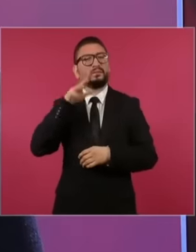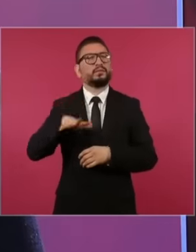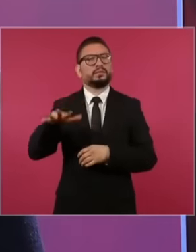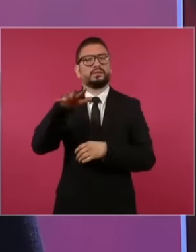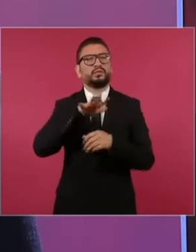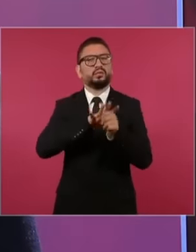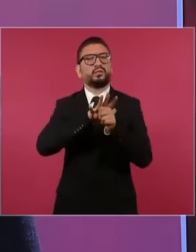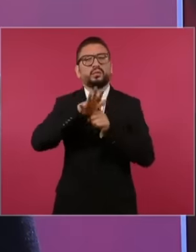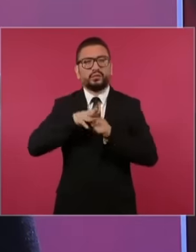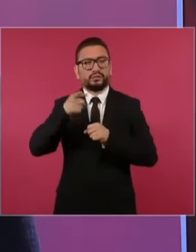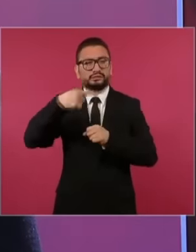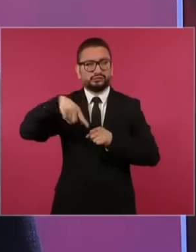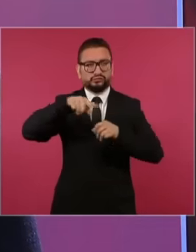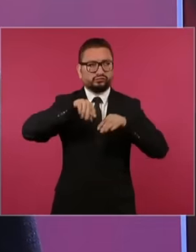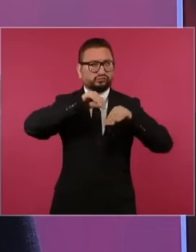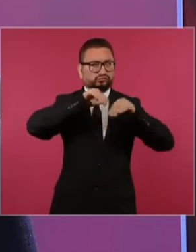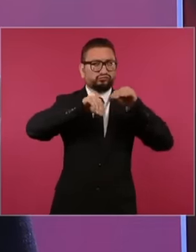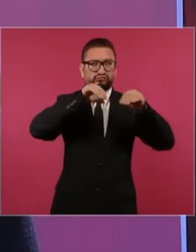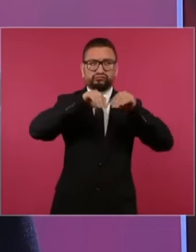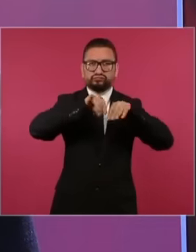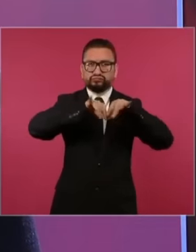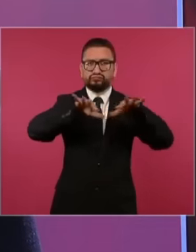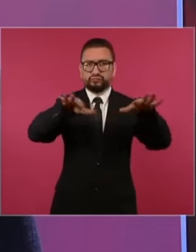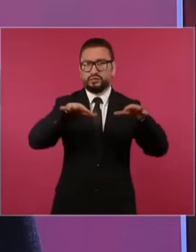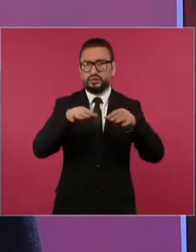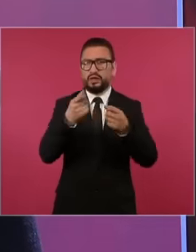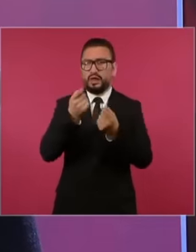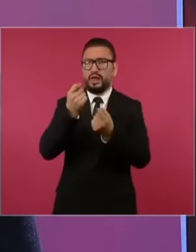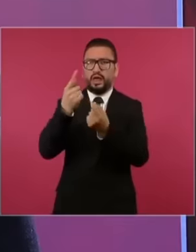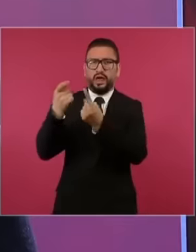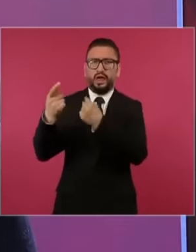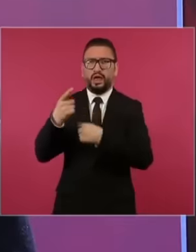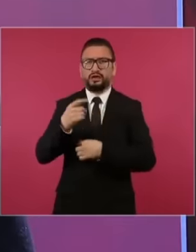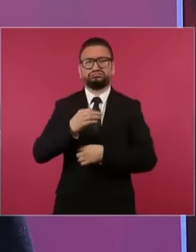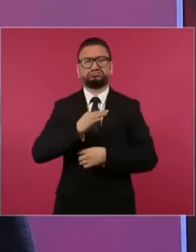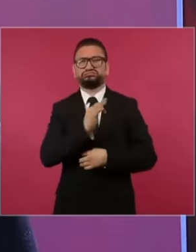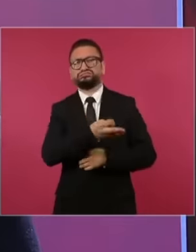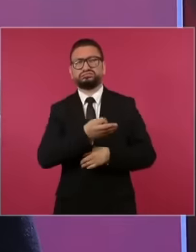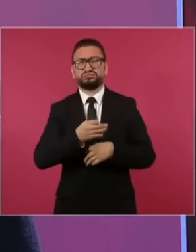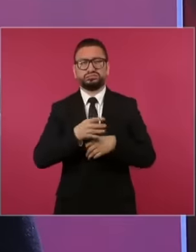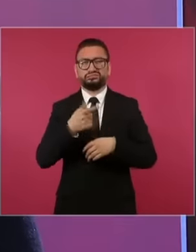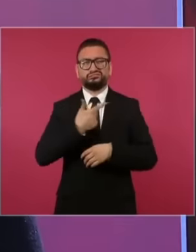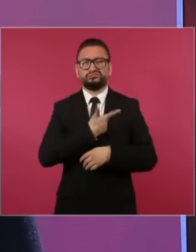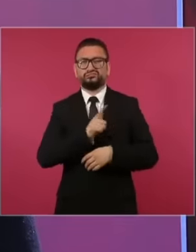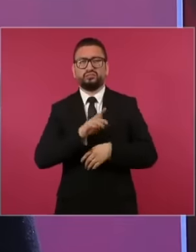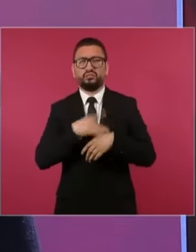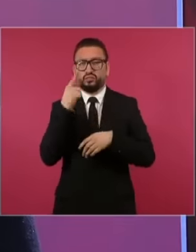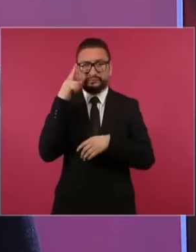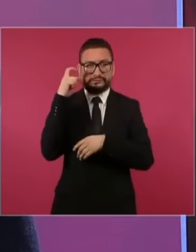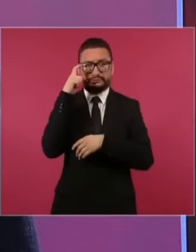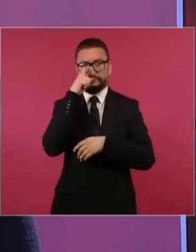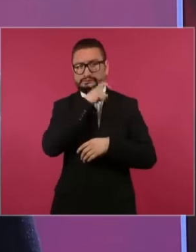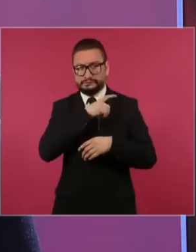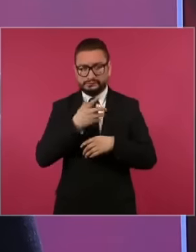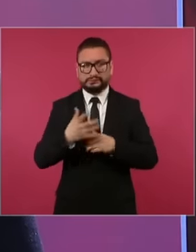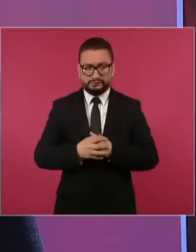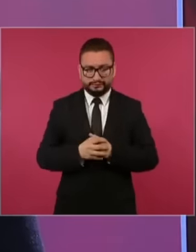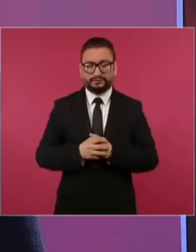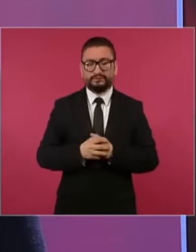great deployment, which declined due to the complexity involved. This is how